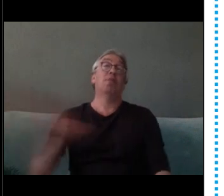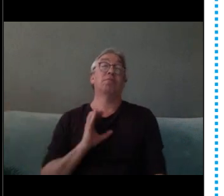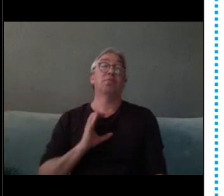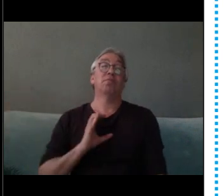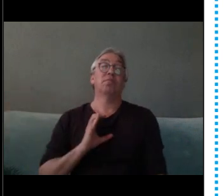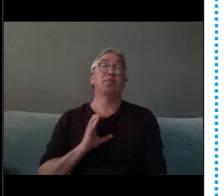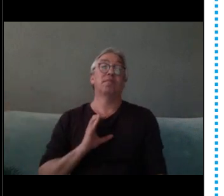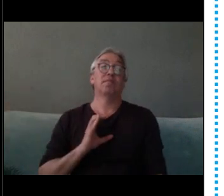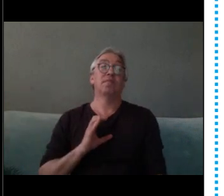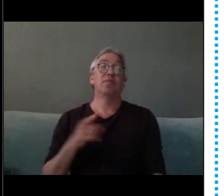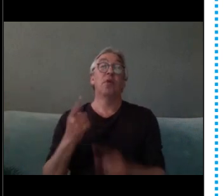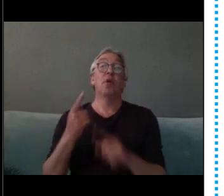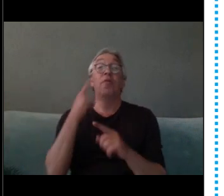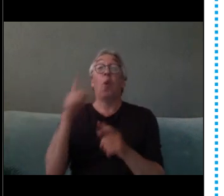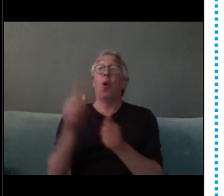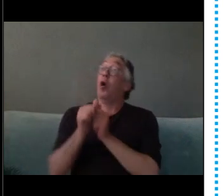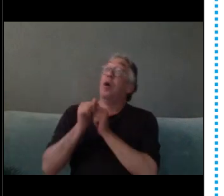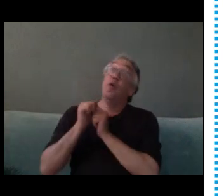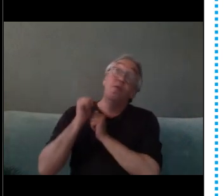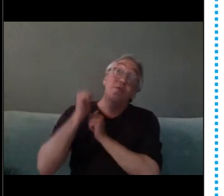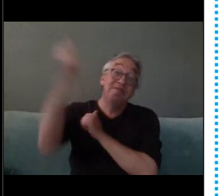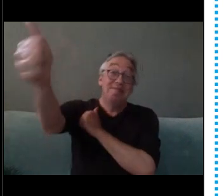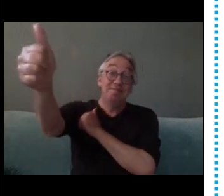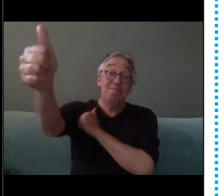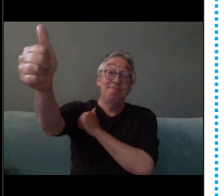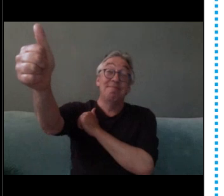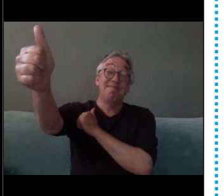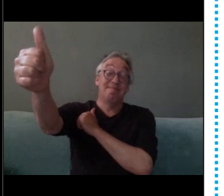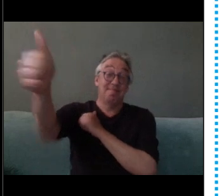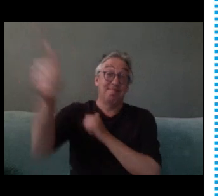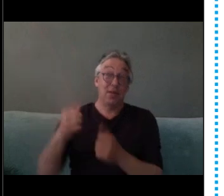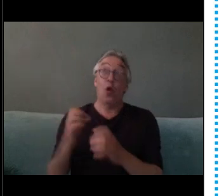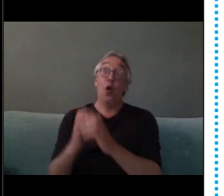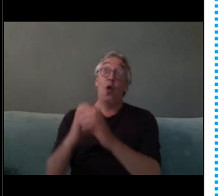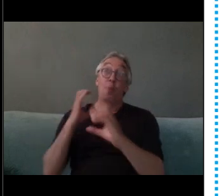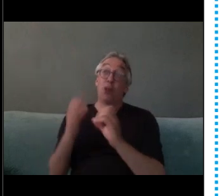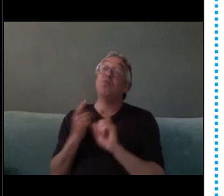free of charge at designated terminals. This means not at all stops